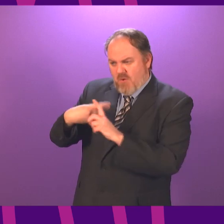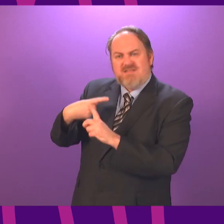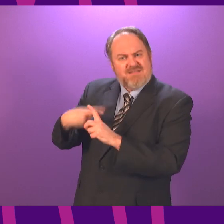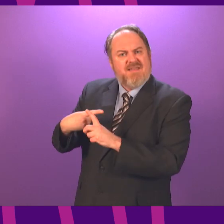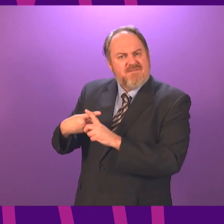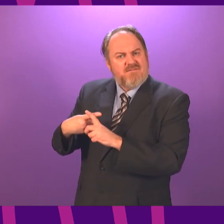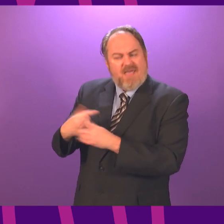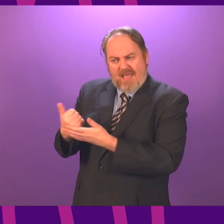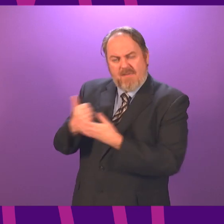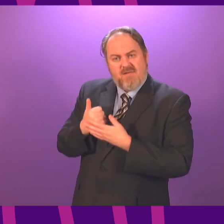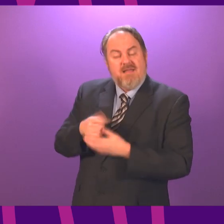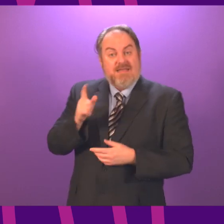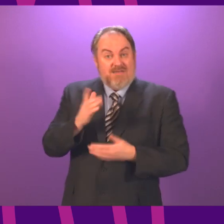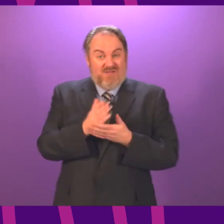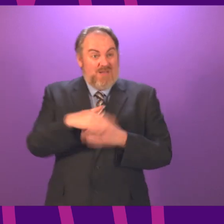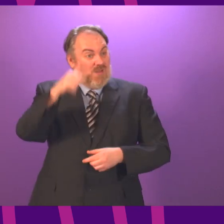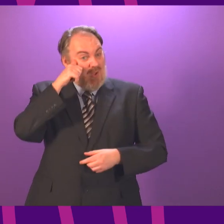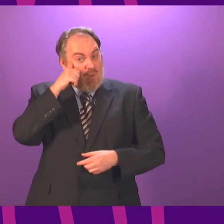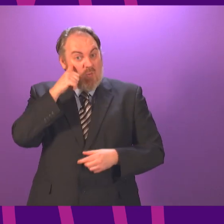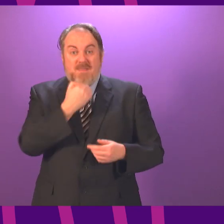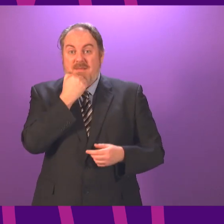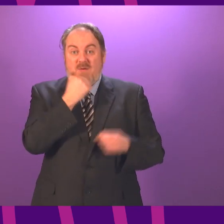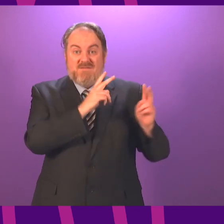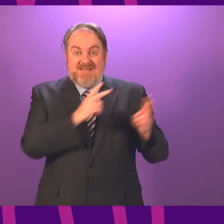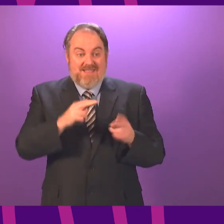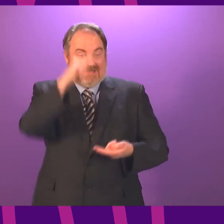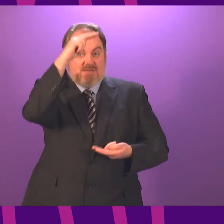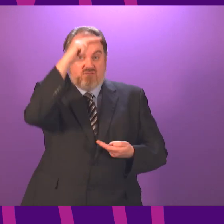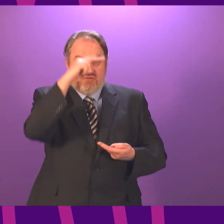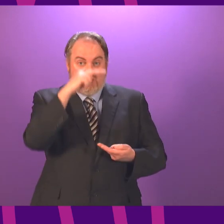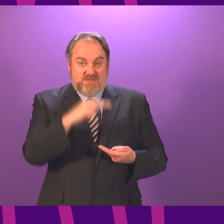The fact that it reduces hospitalisation and deaths is clearly good. That is the principal